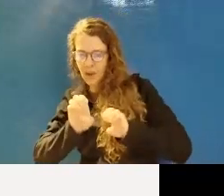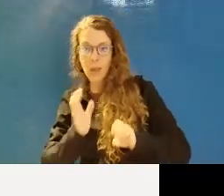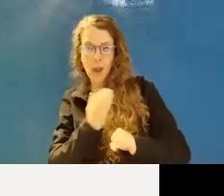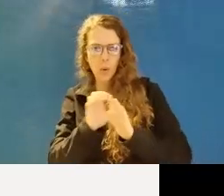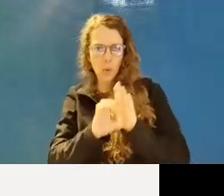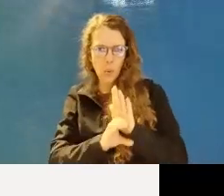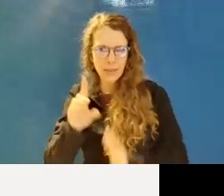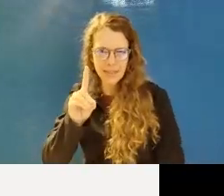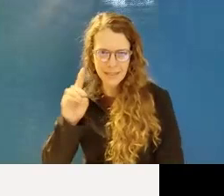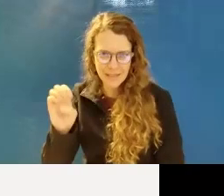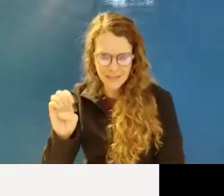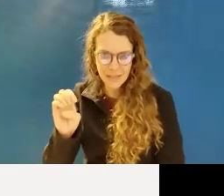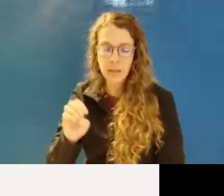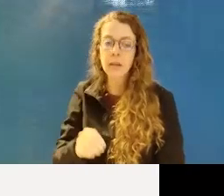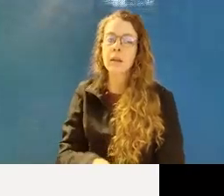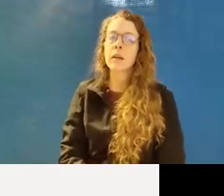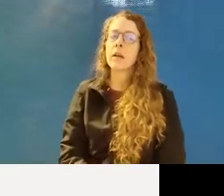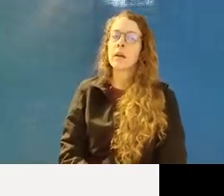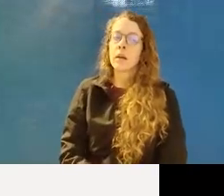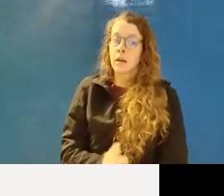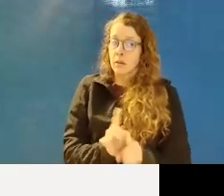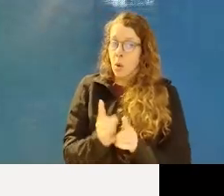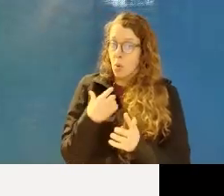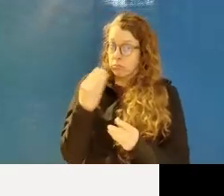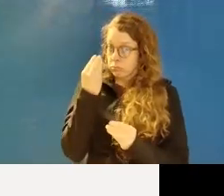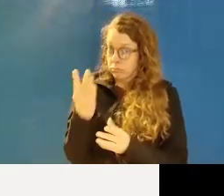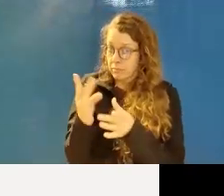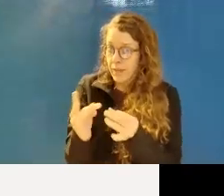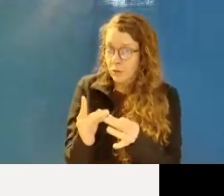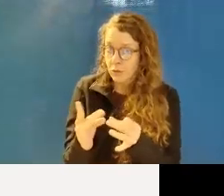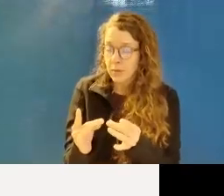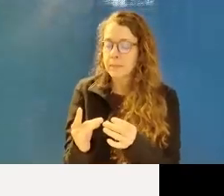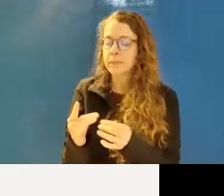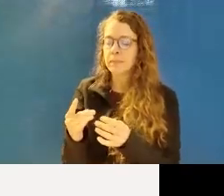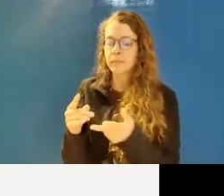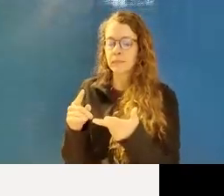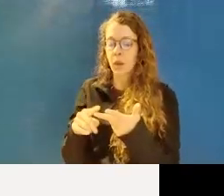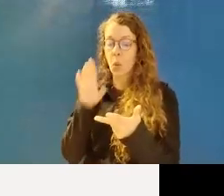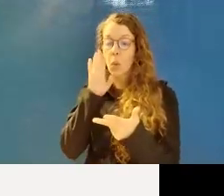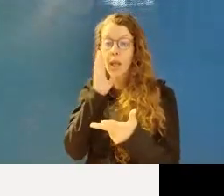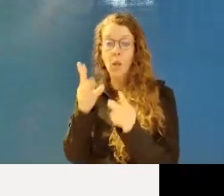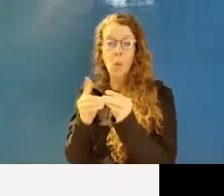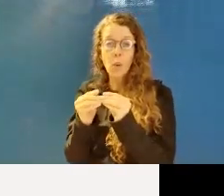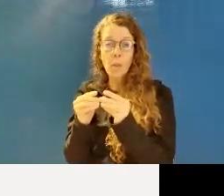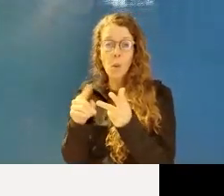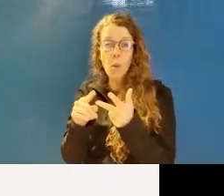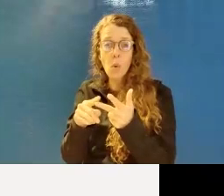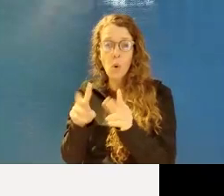I do want to mention that we have one final, workshop in our series here.